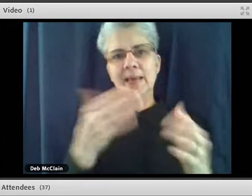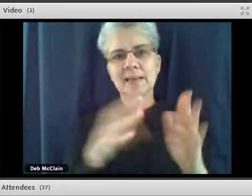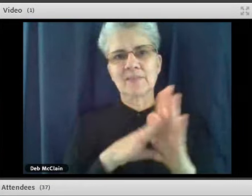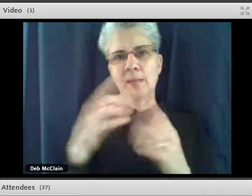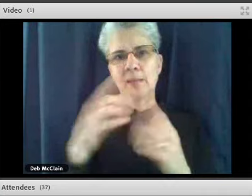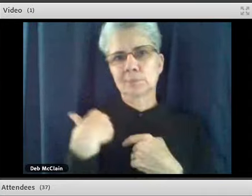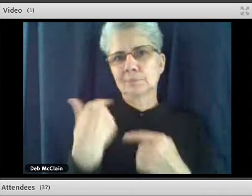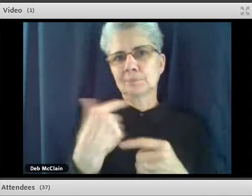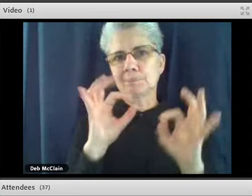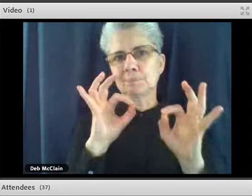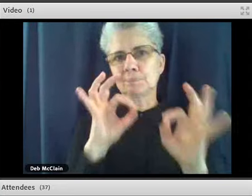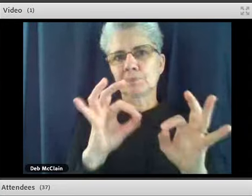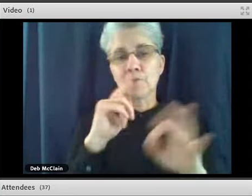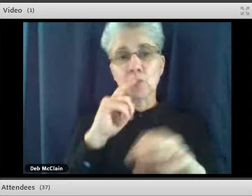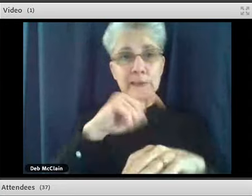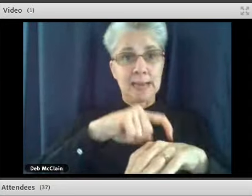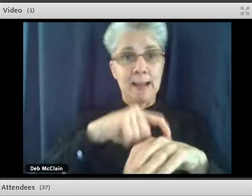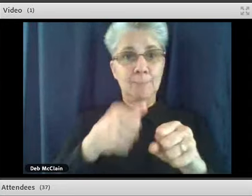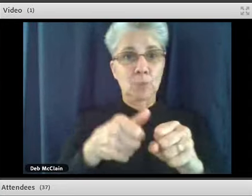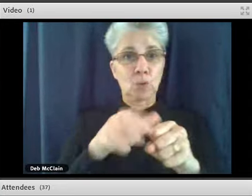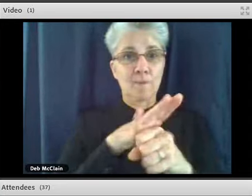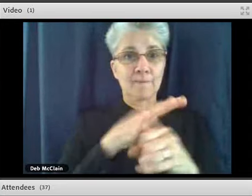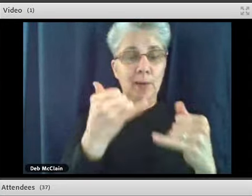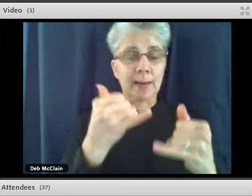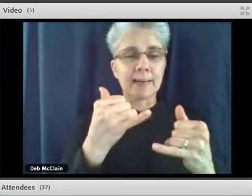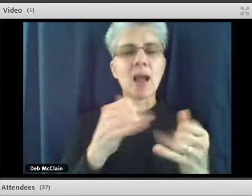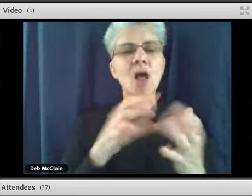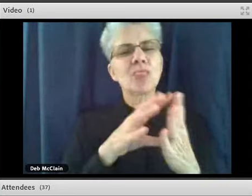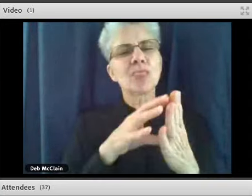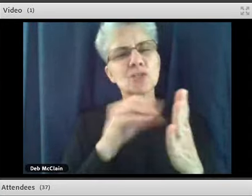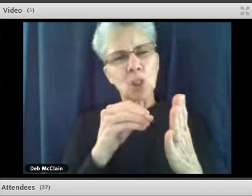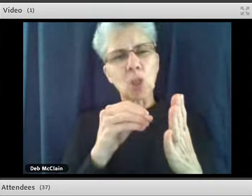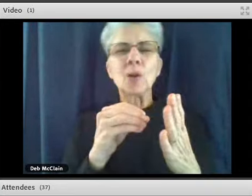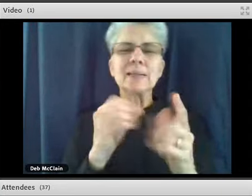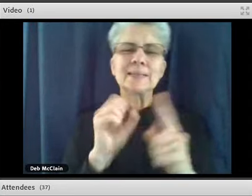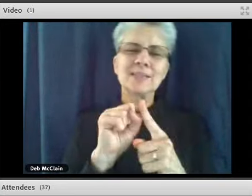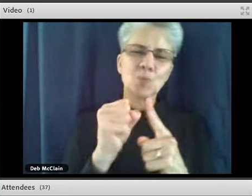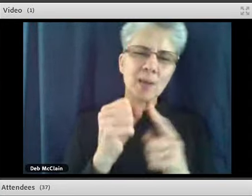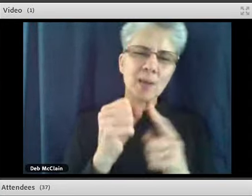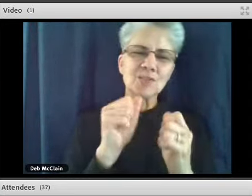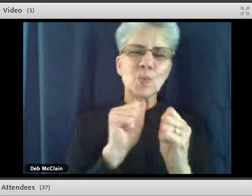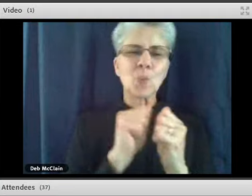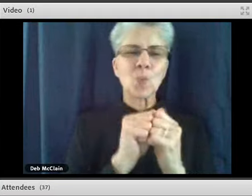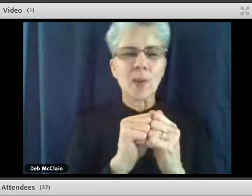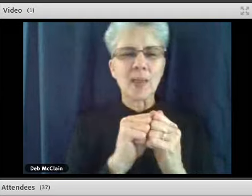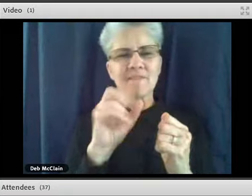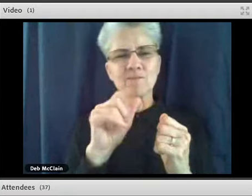is is one of the best things ever for for our time right now. Again, there's some learning curves